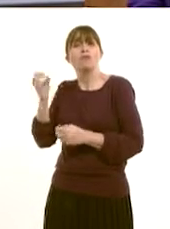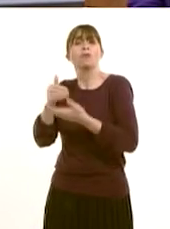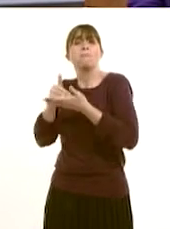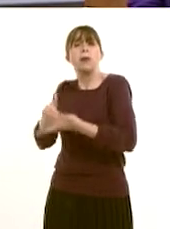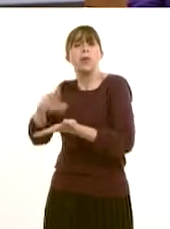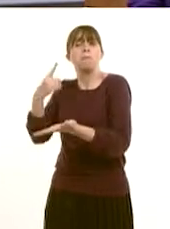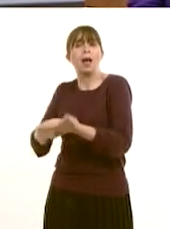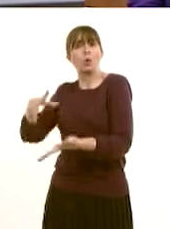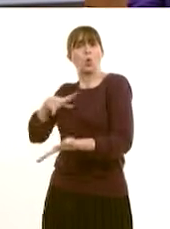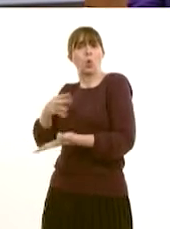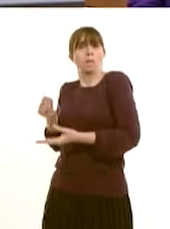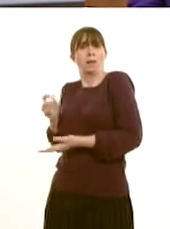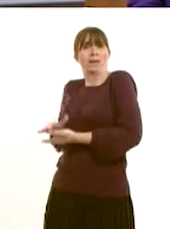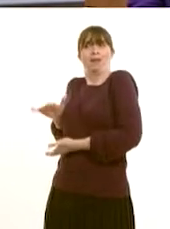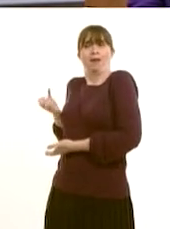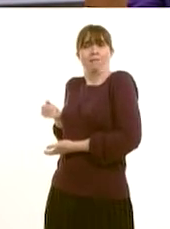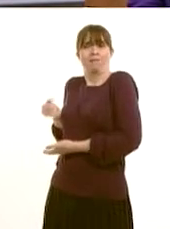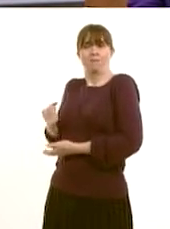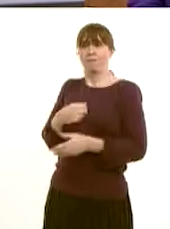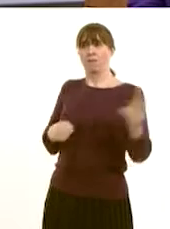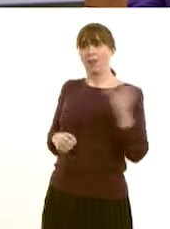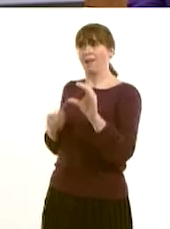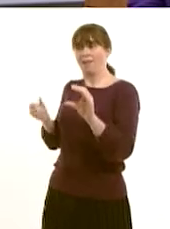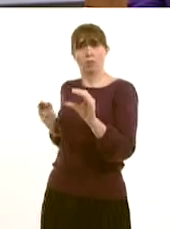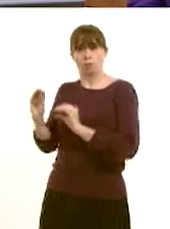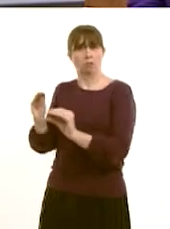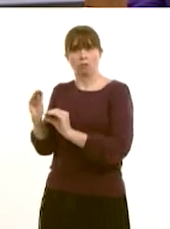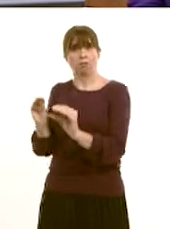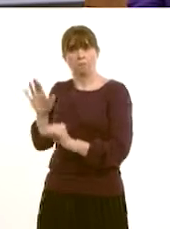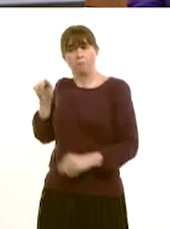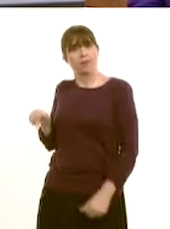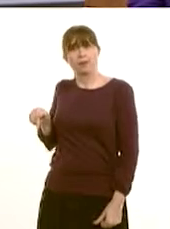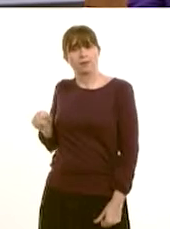It was challenging for further education last year; itís been challenging across Government.